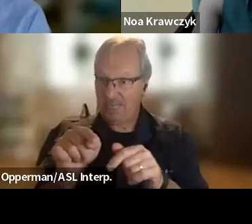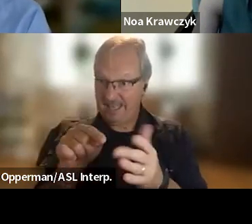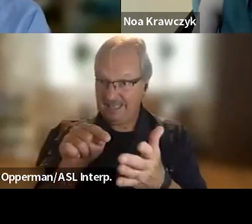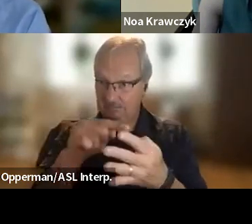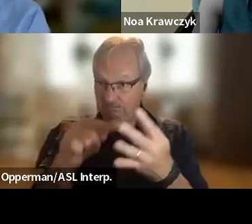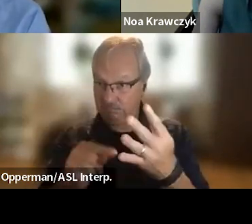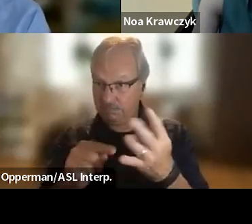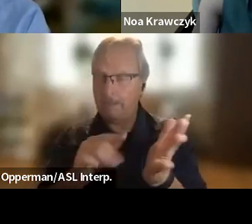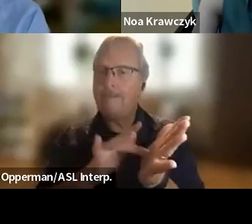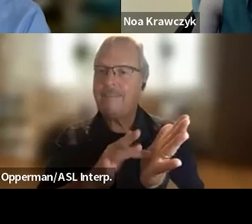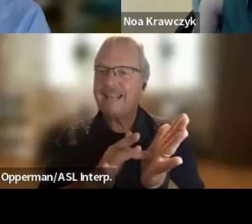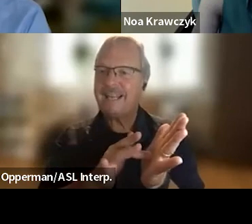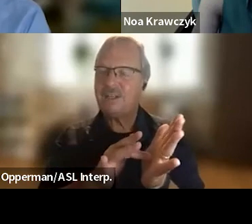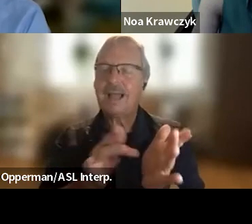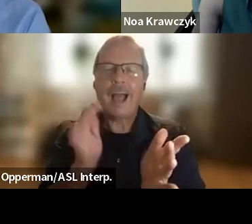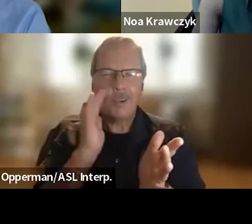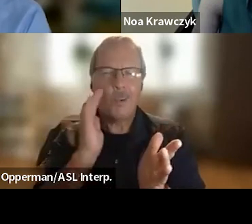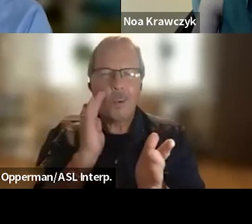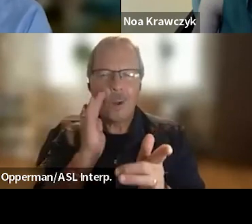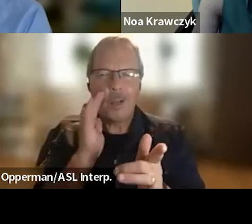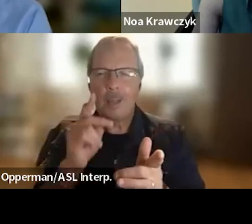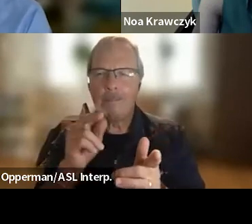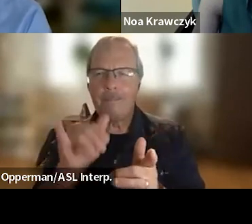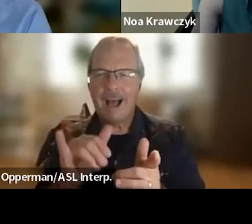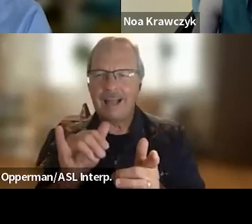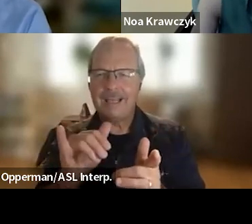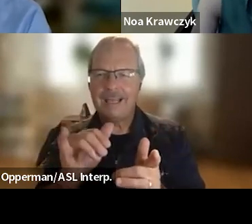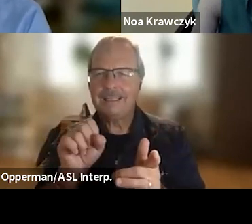And I know are well aware of the polysubstance use issues.